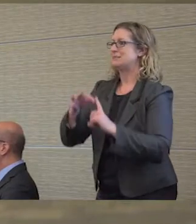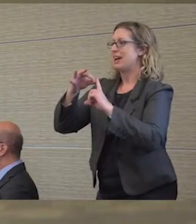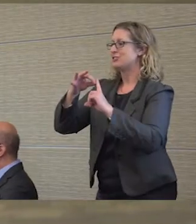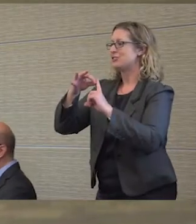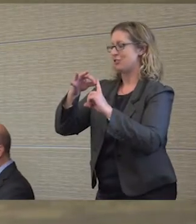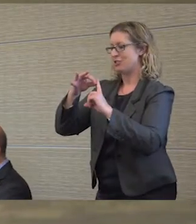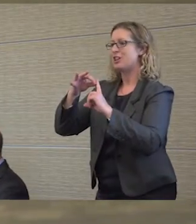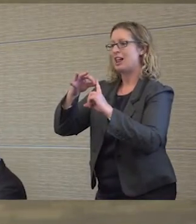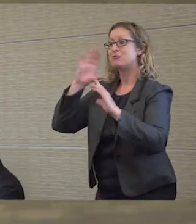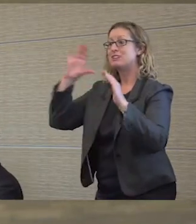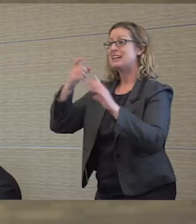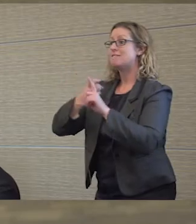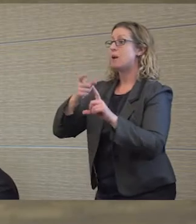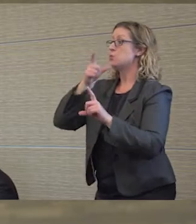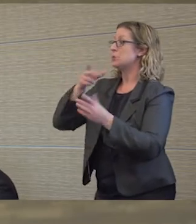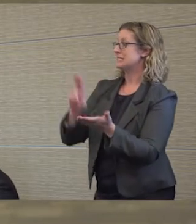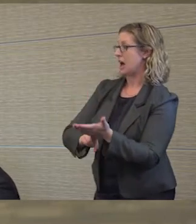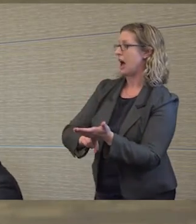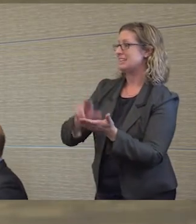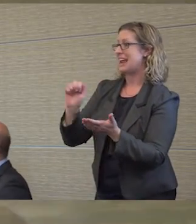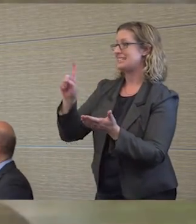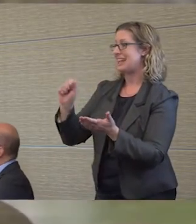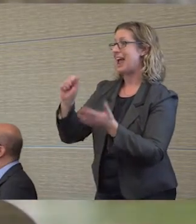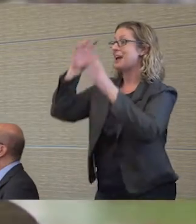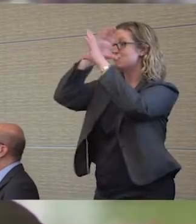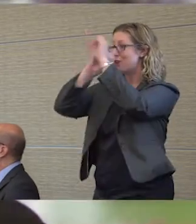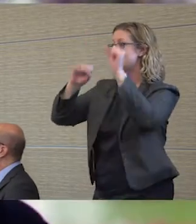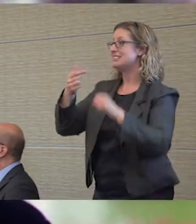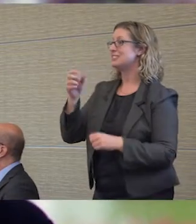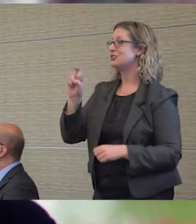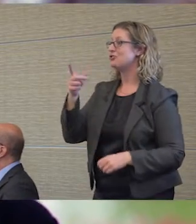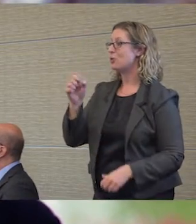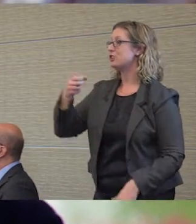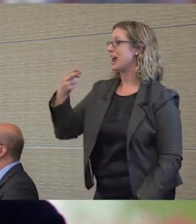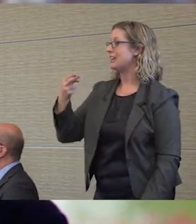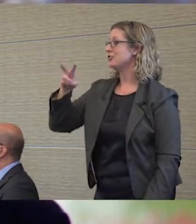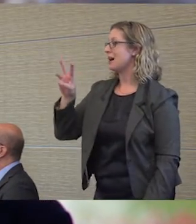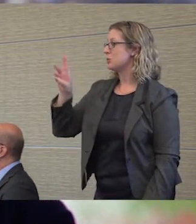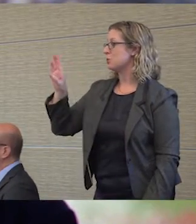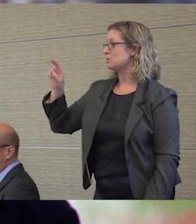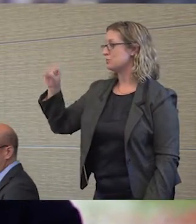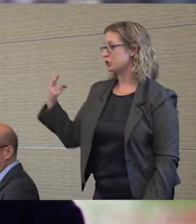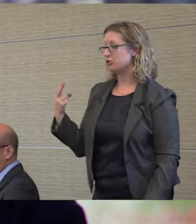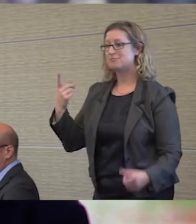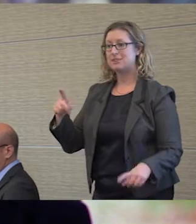to read a special greeting from the signer of the ADA, president George H.W. Bush.